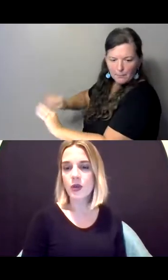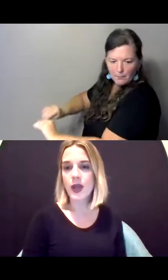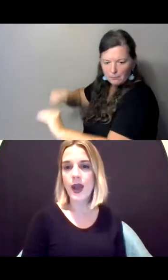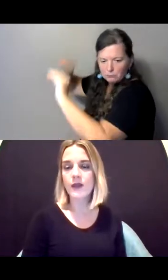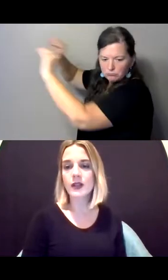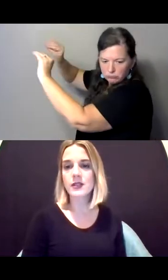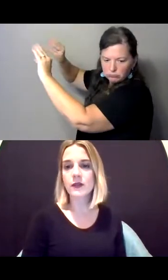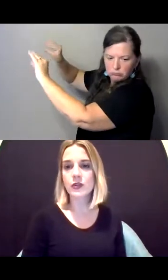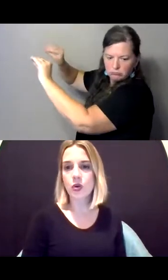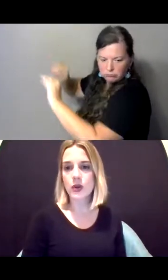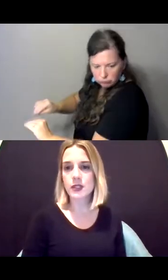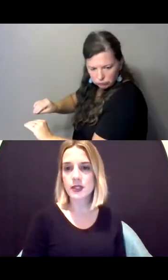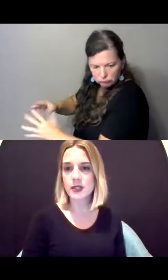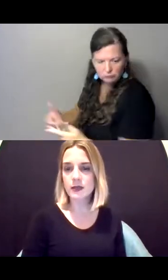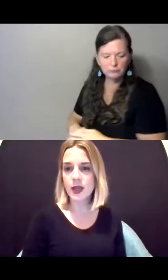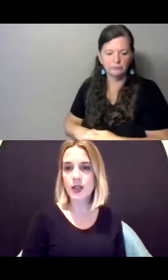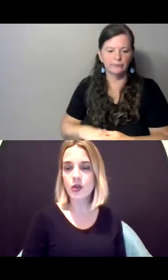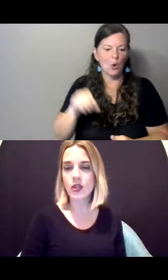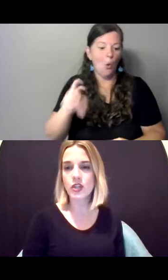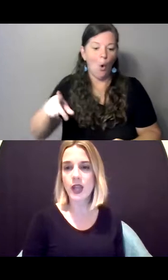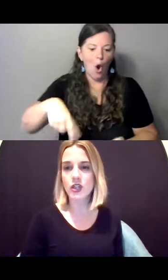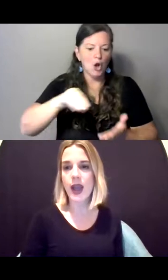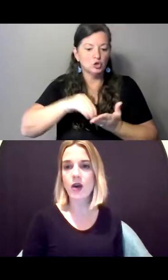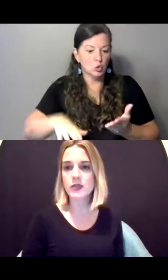you can have a list of the chores listed, and then you can change it out.